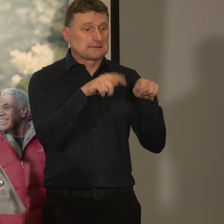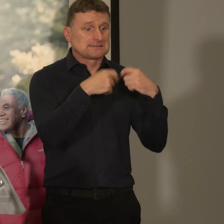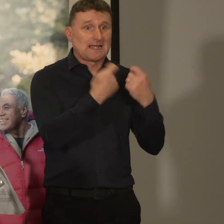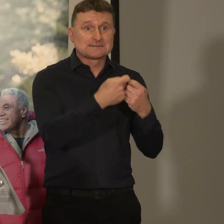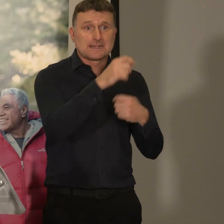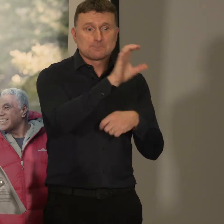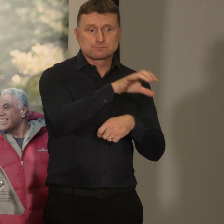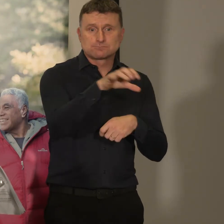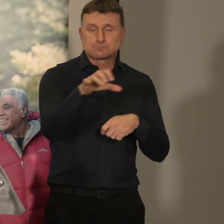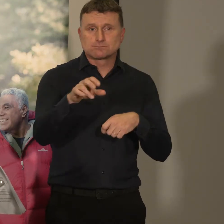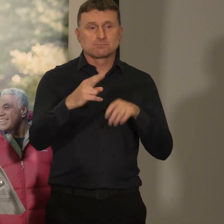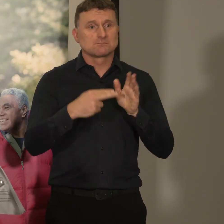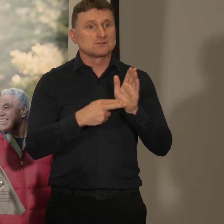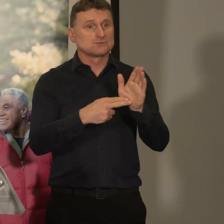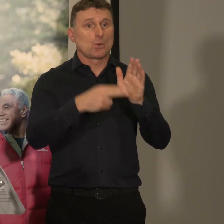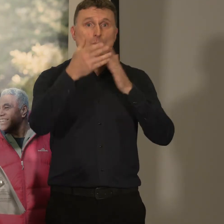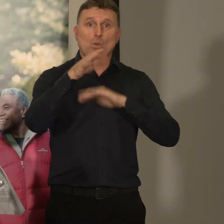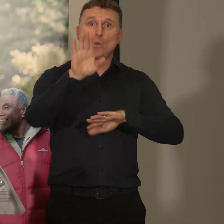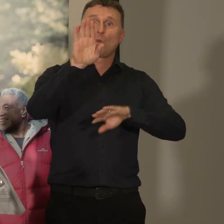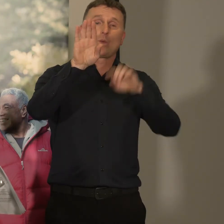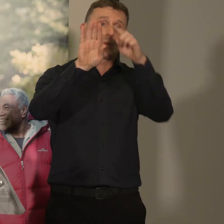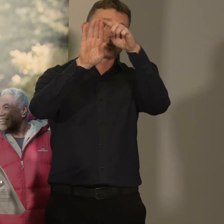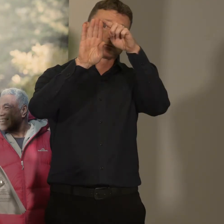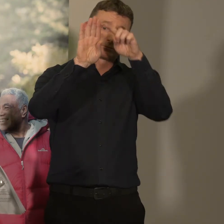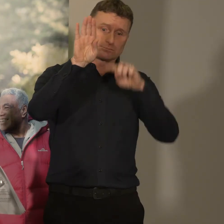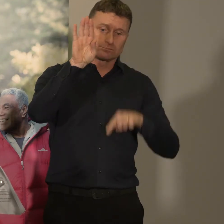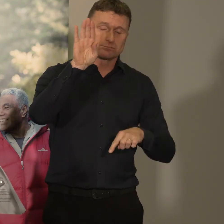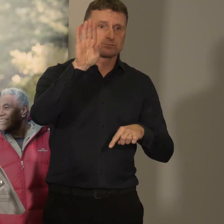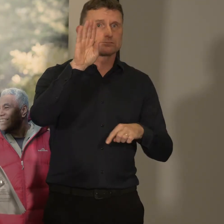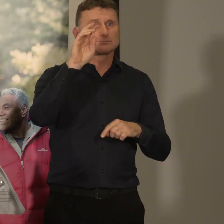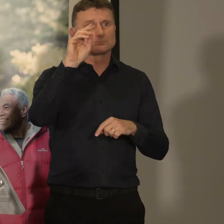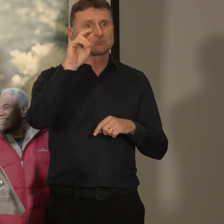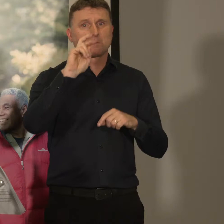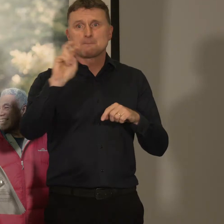our amazing vaccination teams,